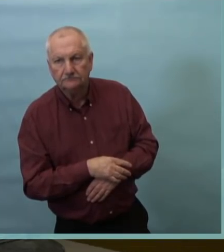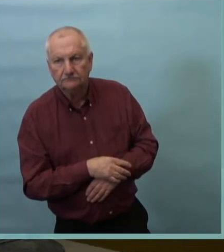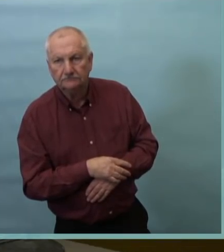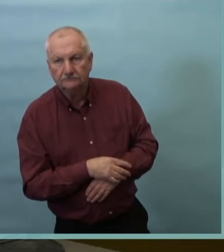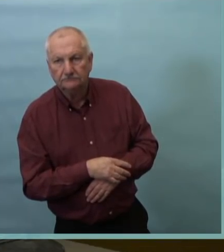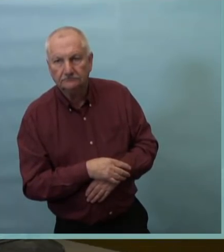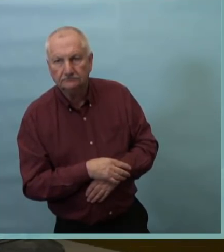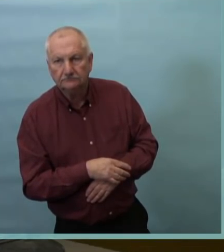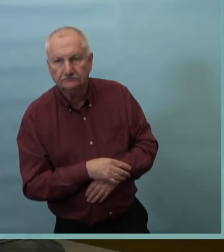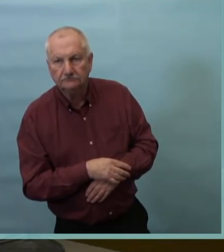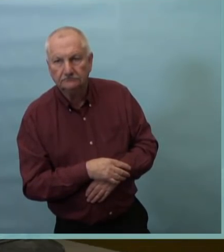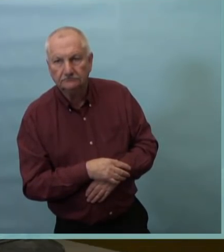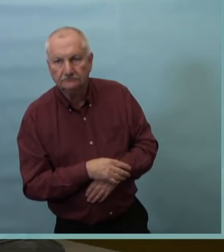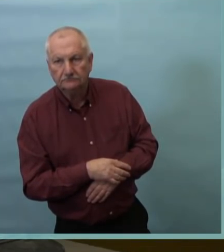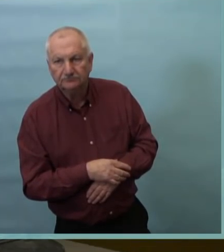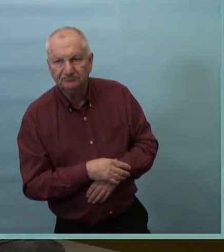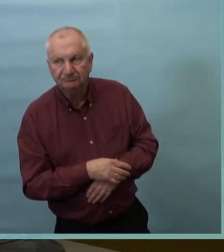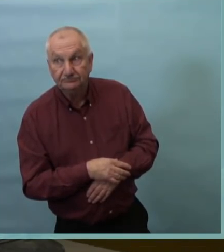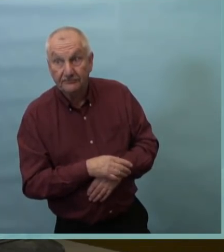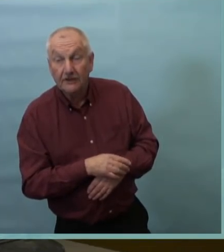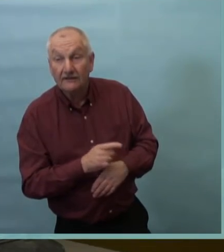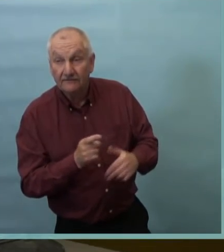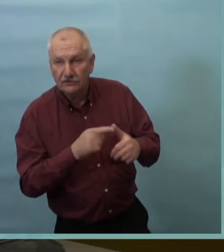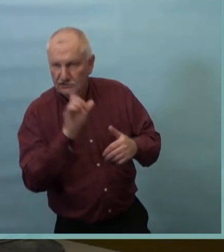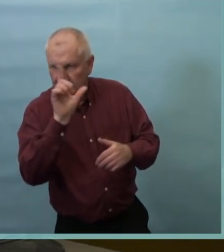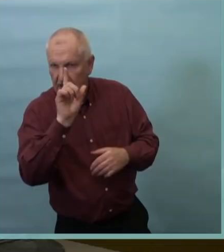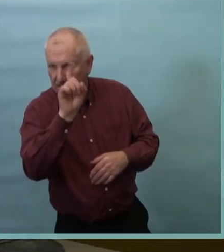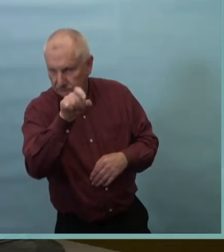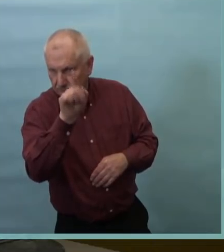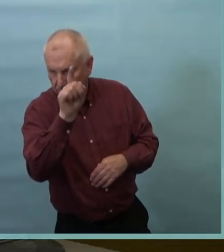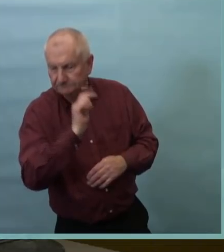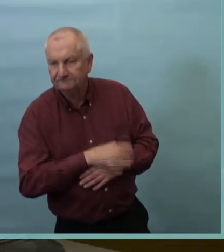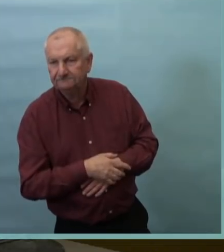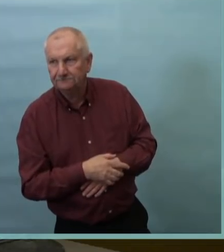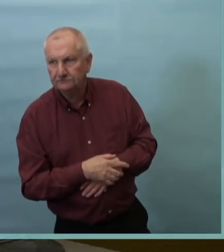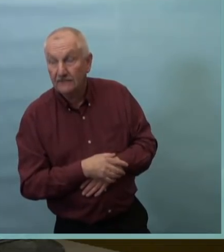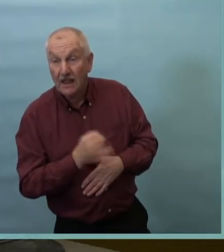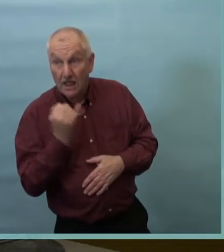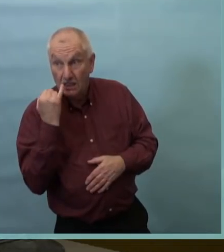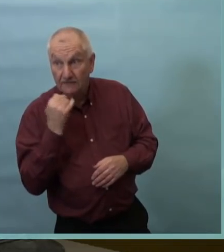Ragusa if casual agency workers are coming in to fill in the gap well these